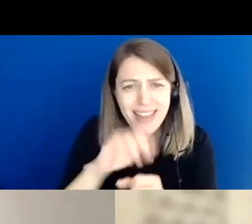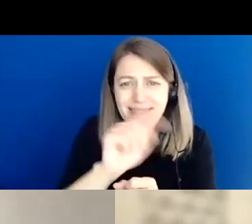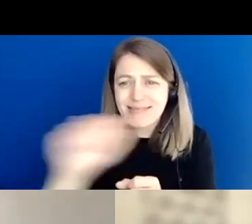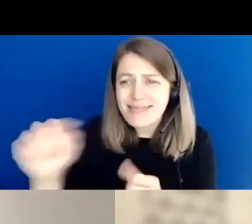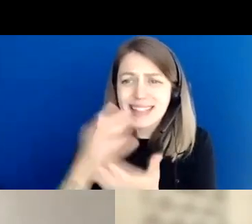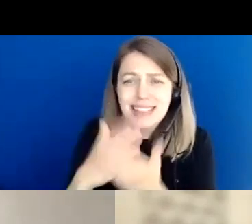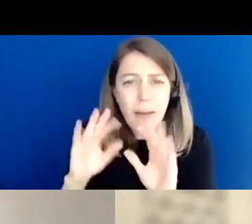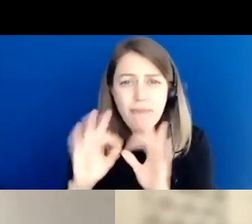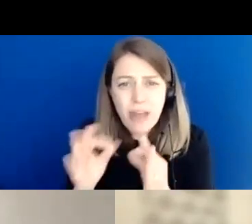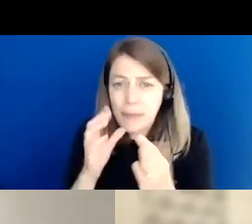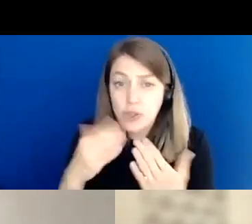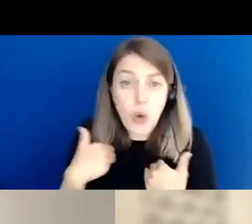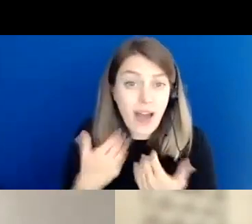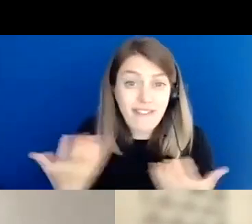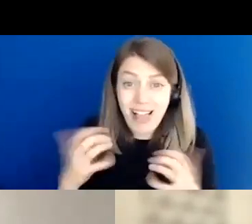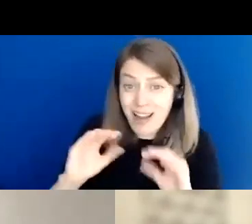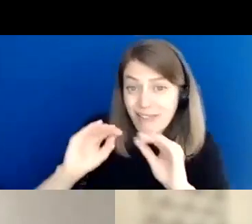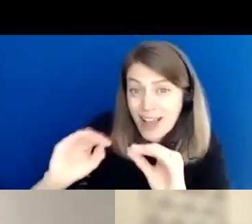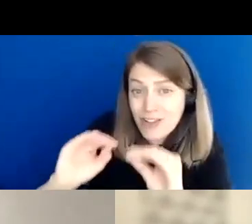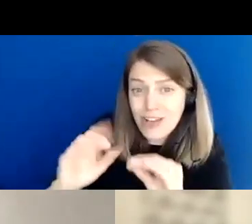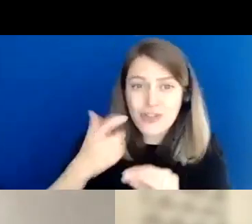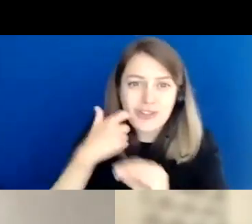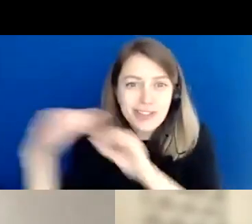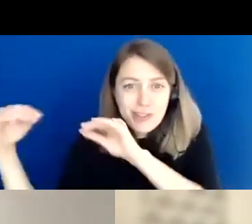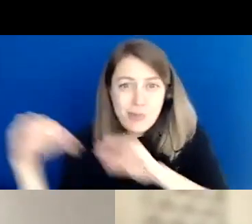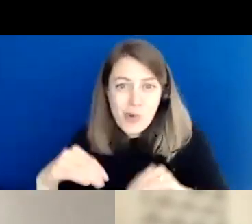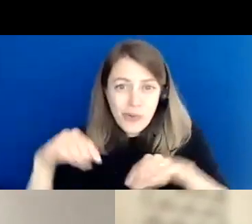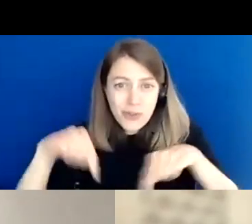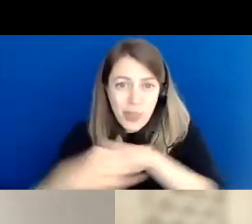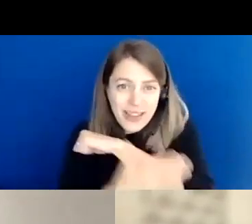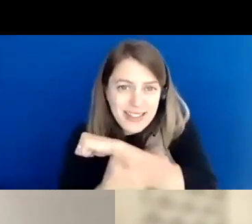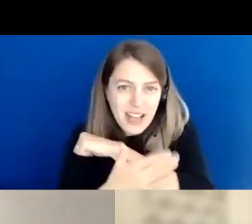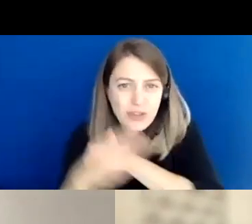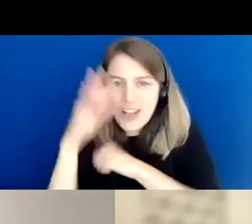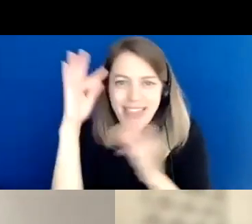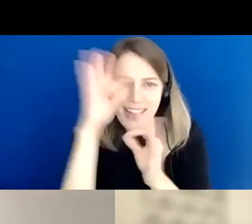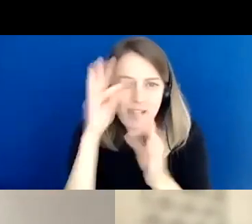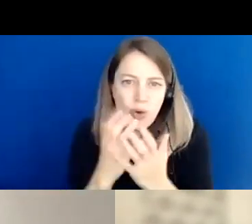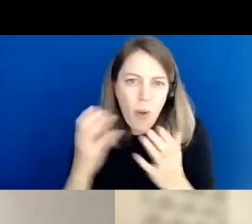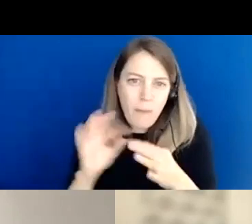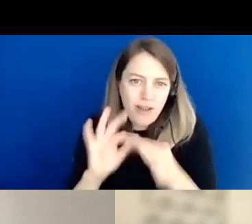education or who just came to this country and don't know much about disability.